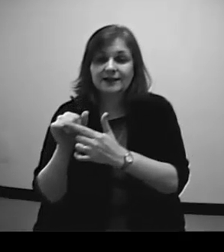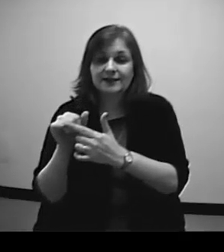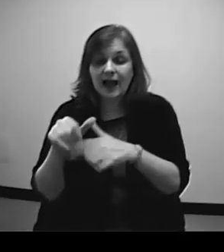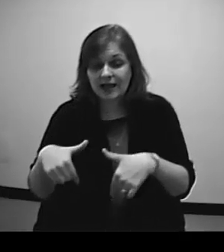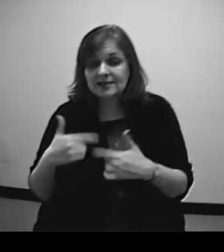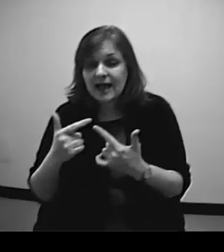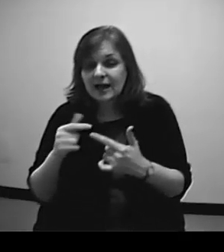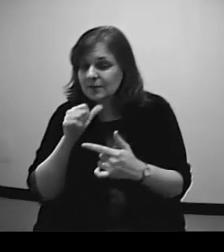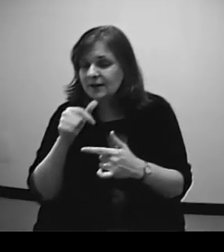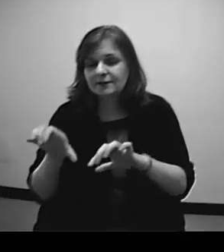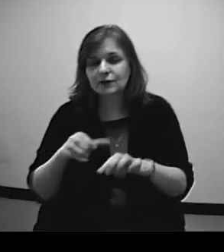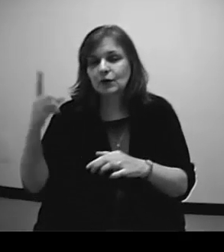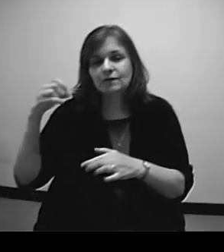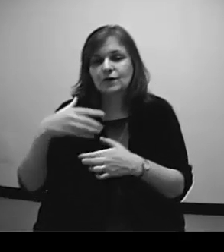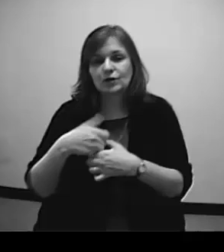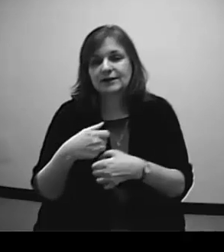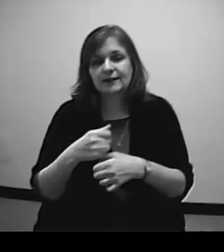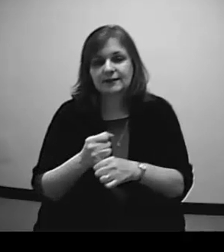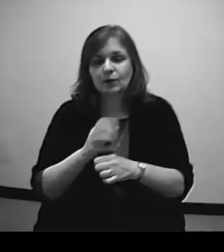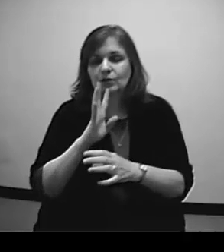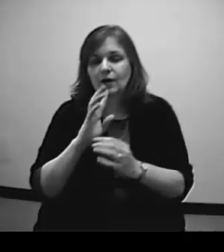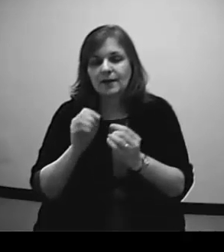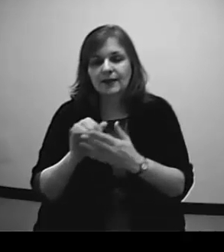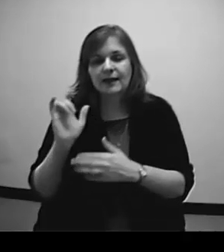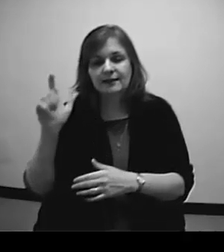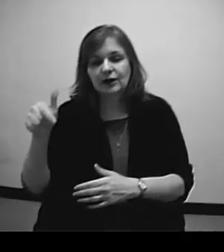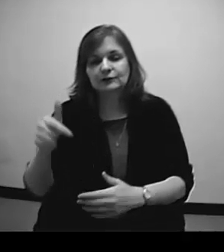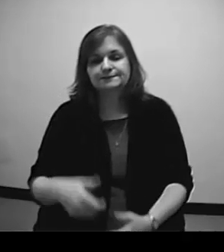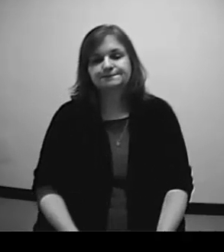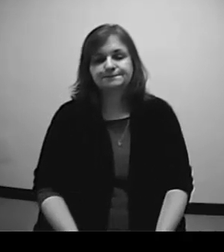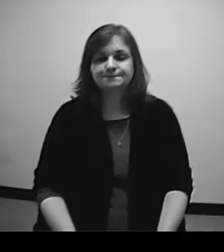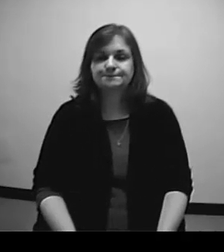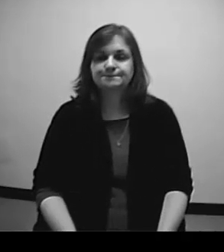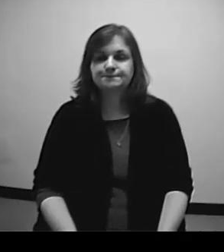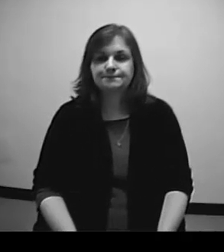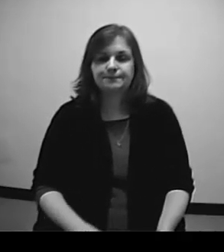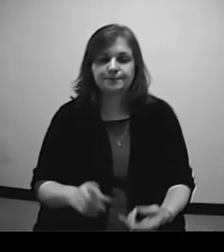Bark does have tissue that is alive associated with it and we'll look at that later